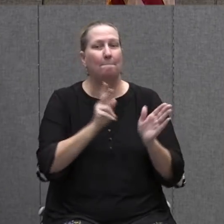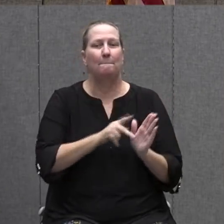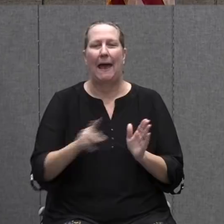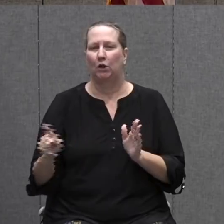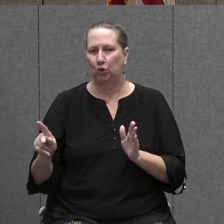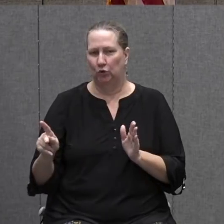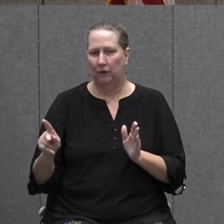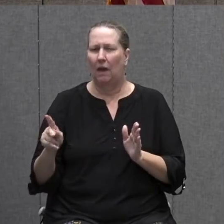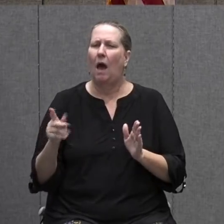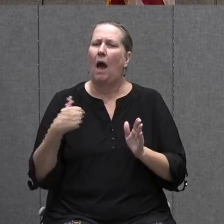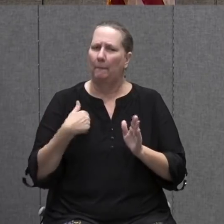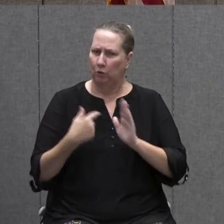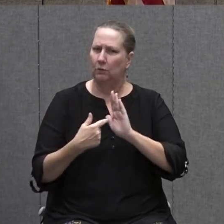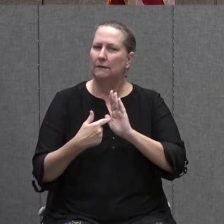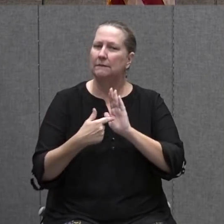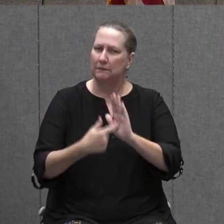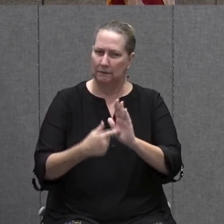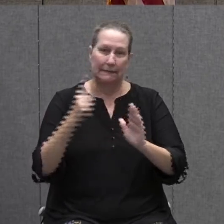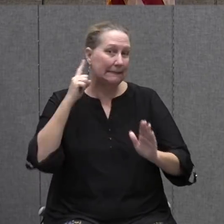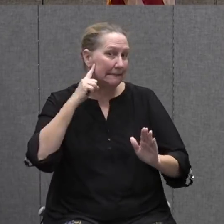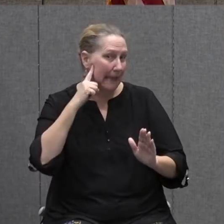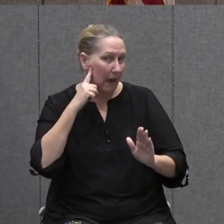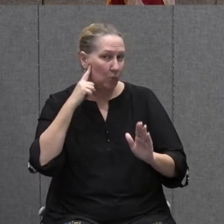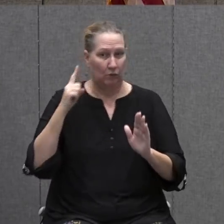and see maybe if you can connect SOS